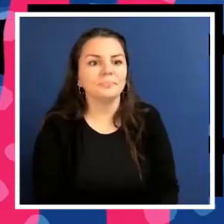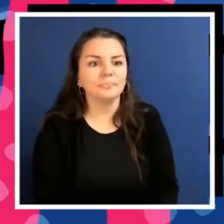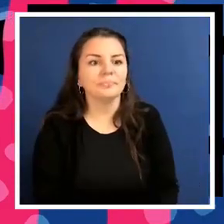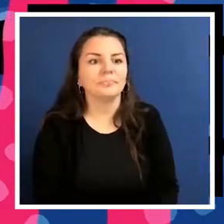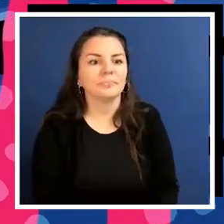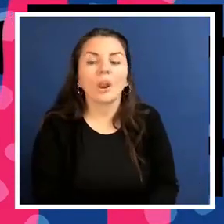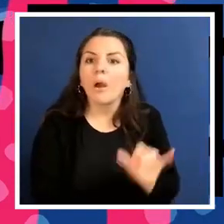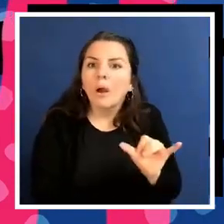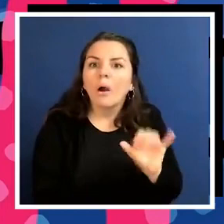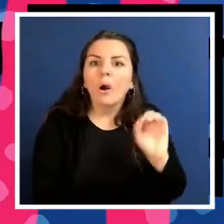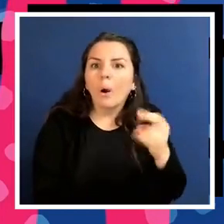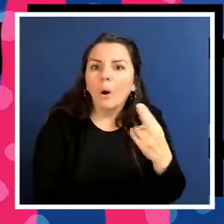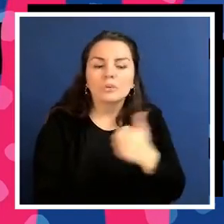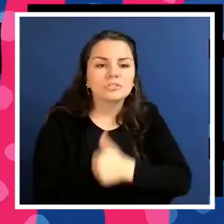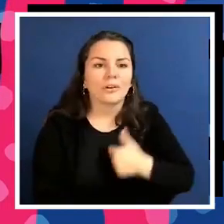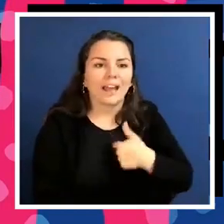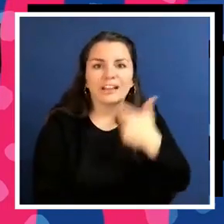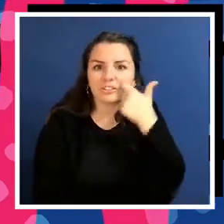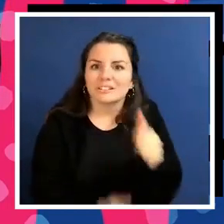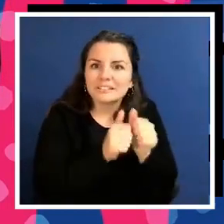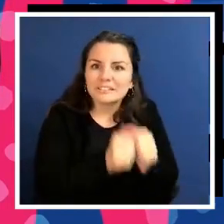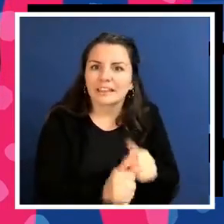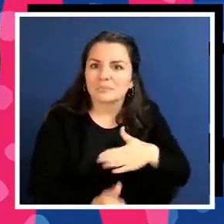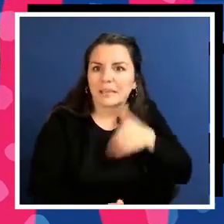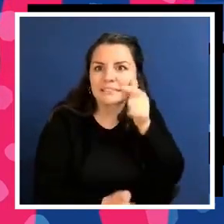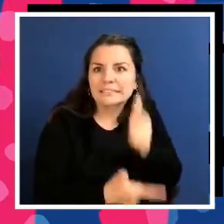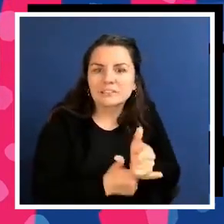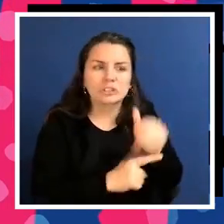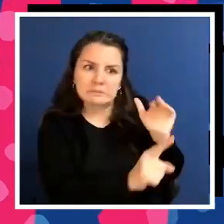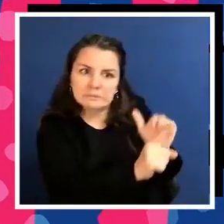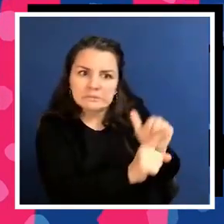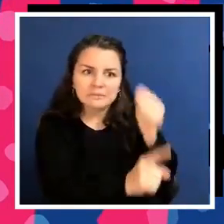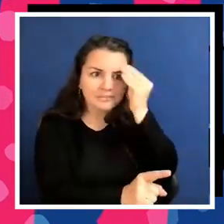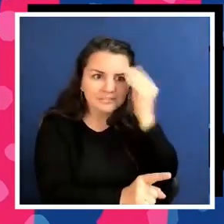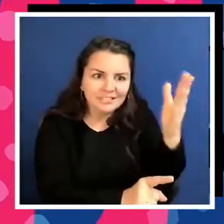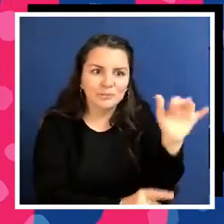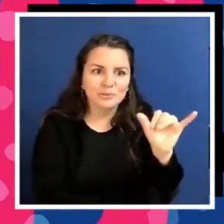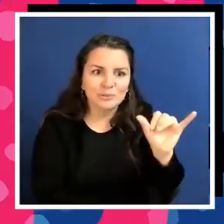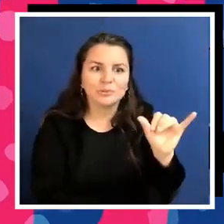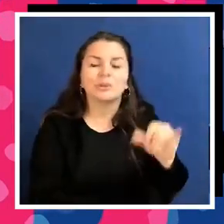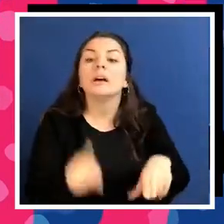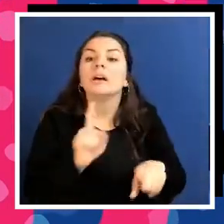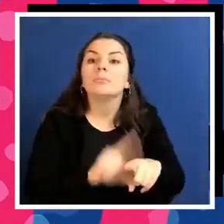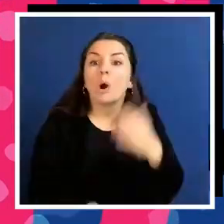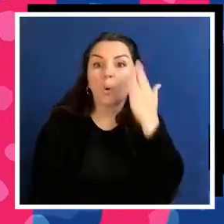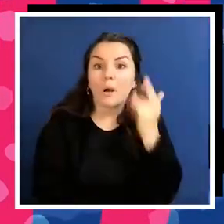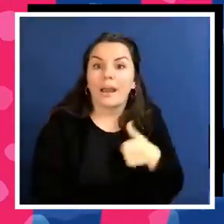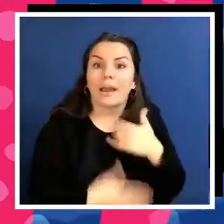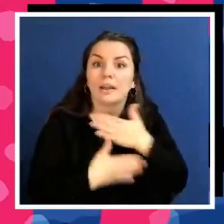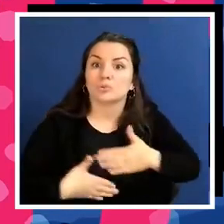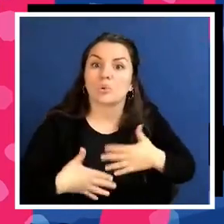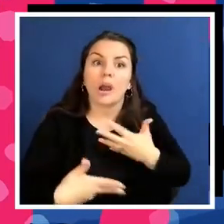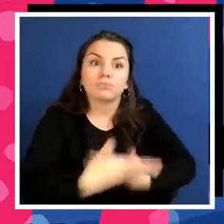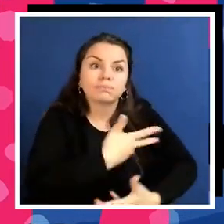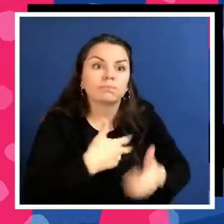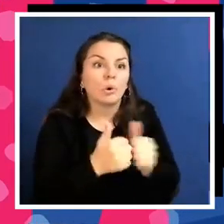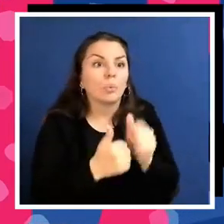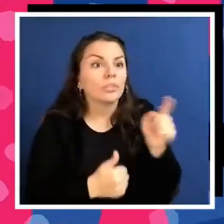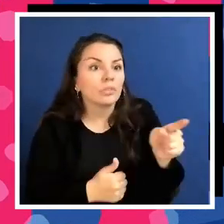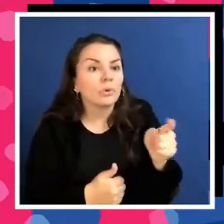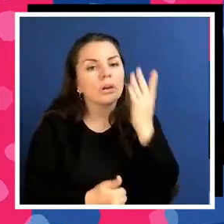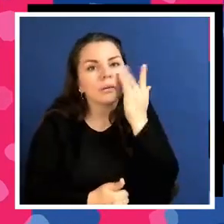GOD BLESS!